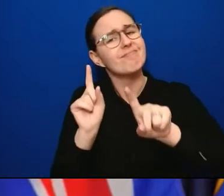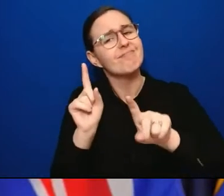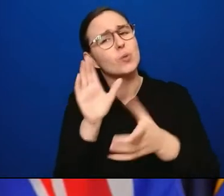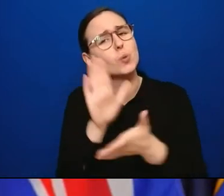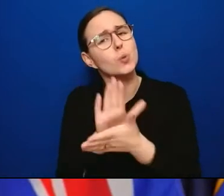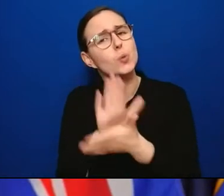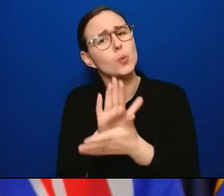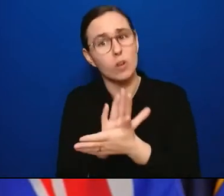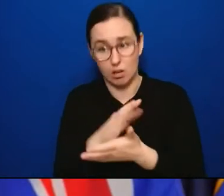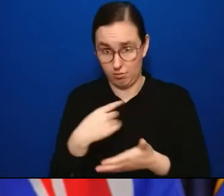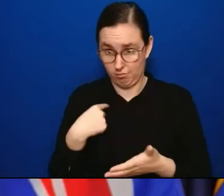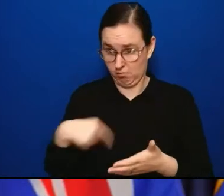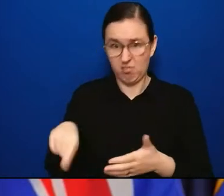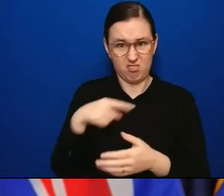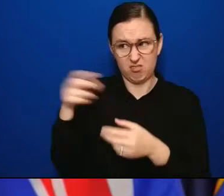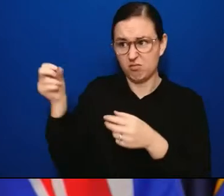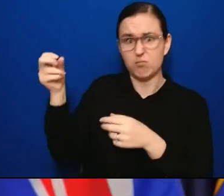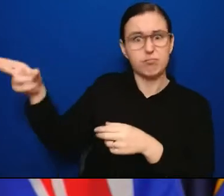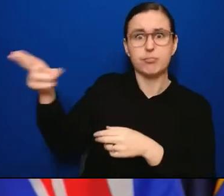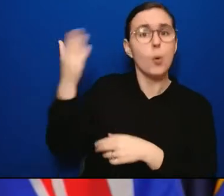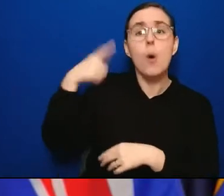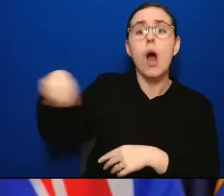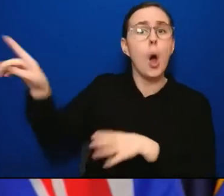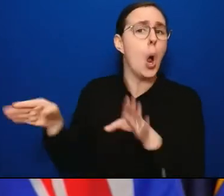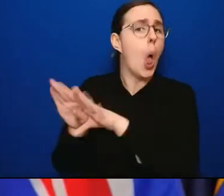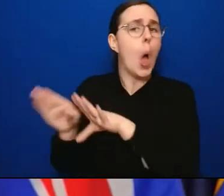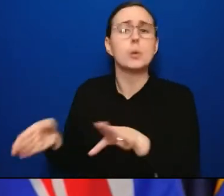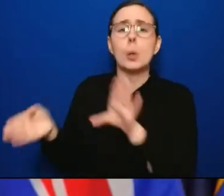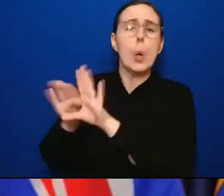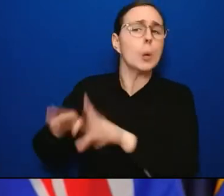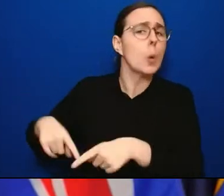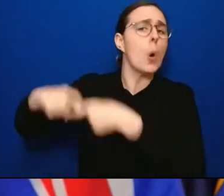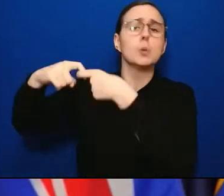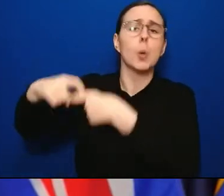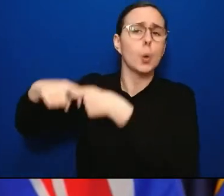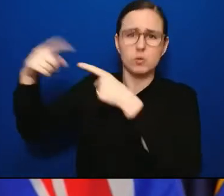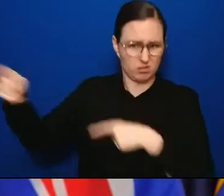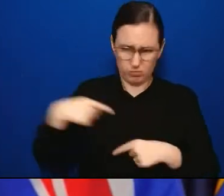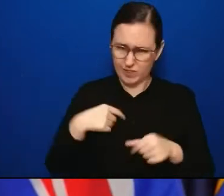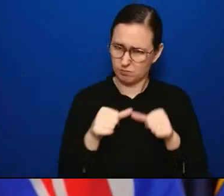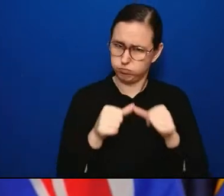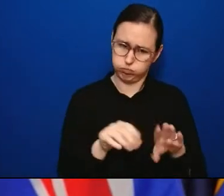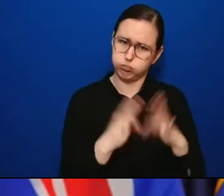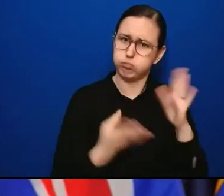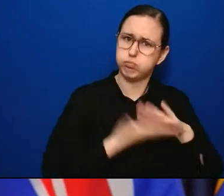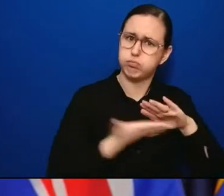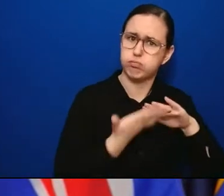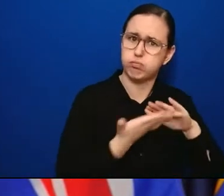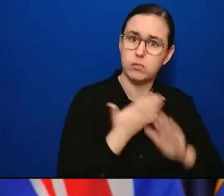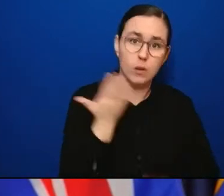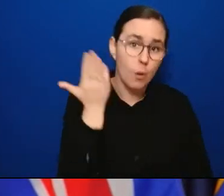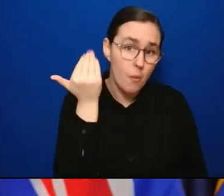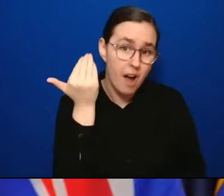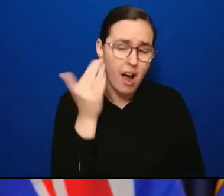consistent approach and have had the remarkable work of not just people in public health. But of teachers, the support of the